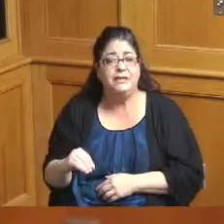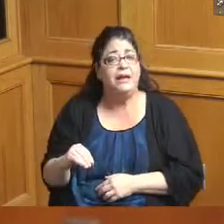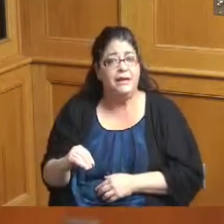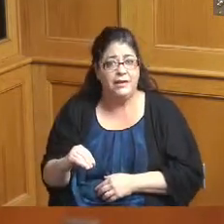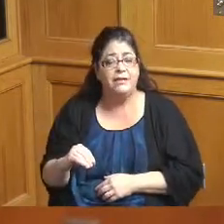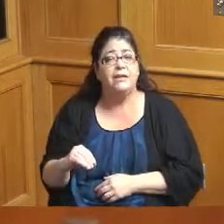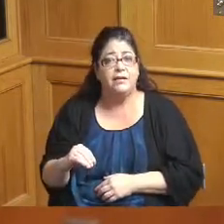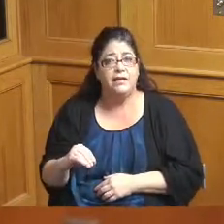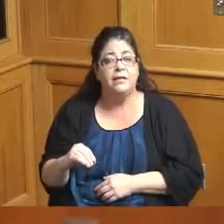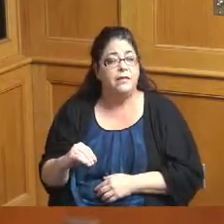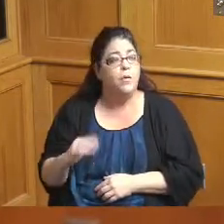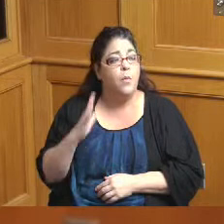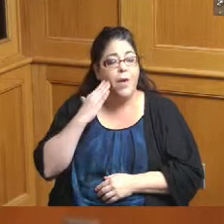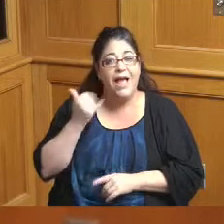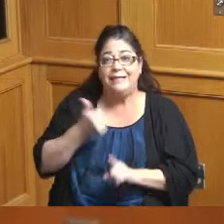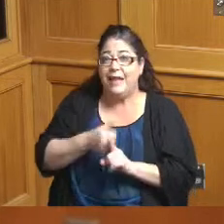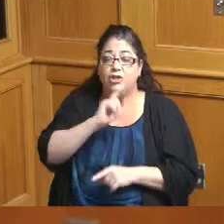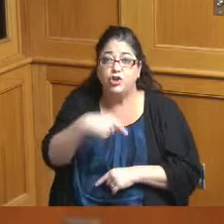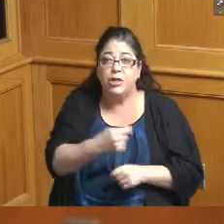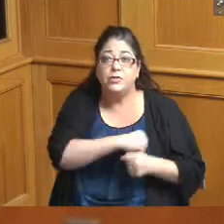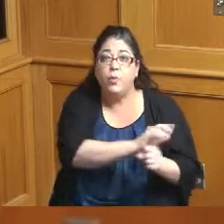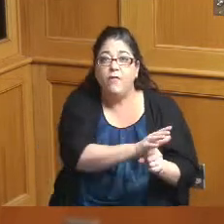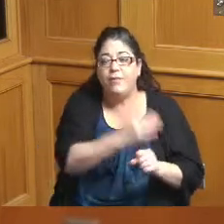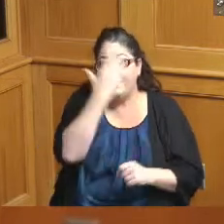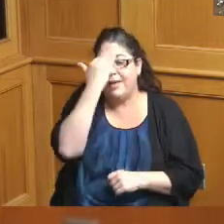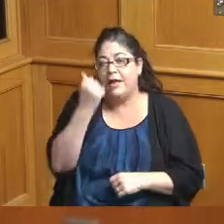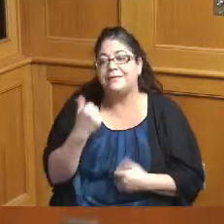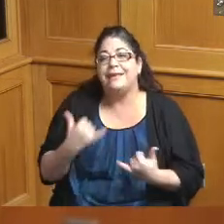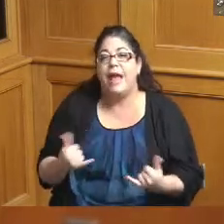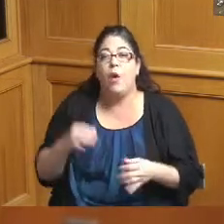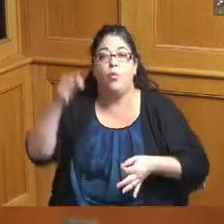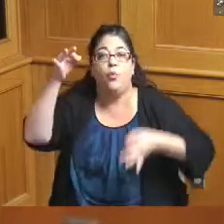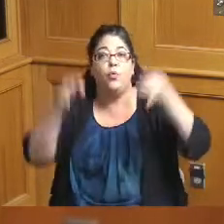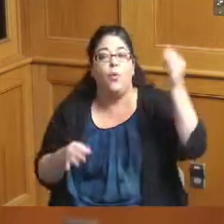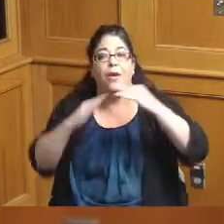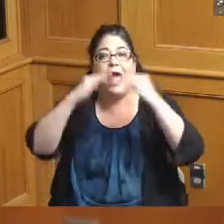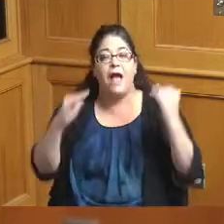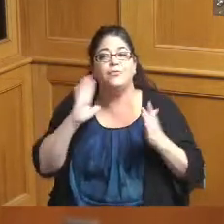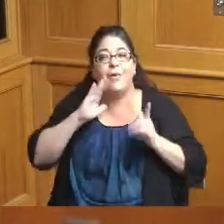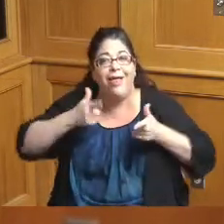of that is not just the coronavirus but also because the court is now e-filing all of our